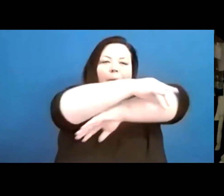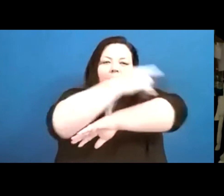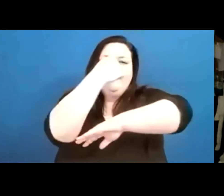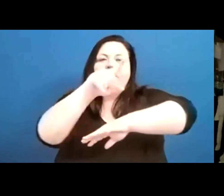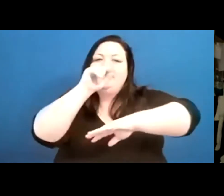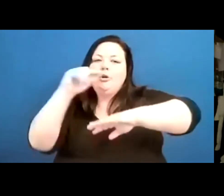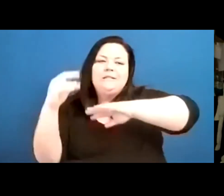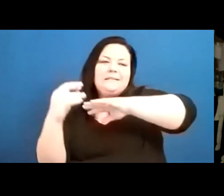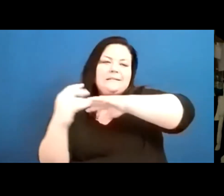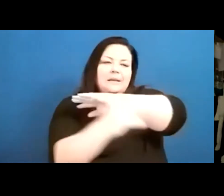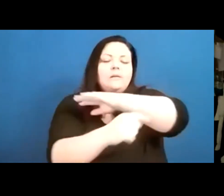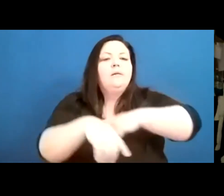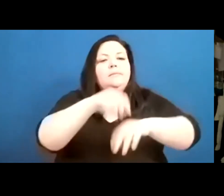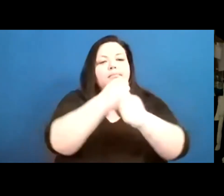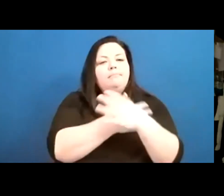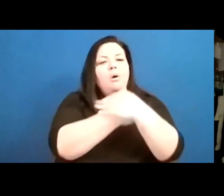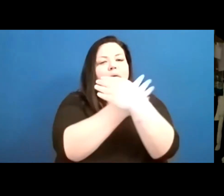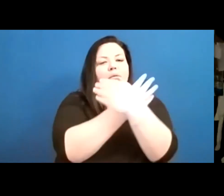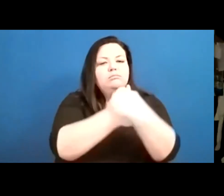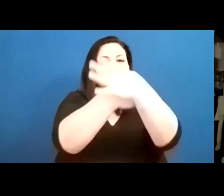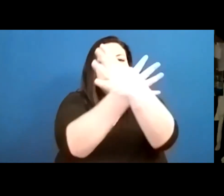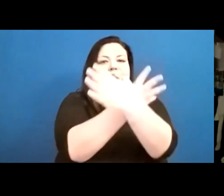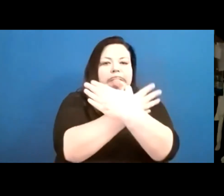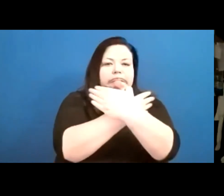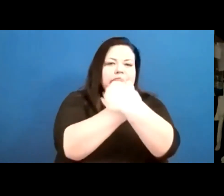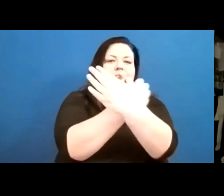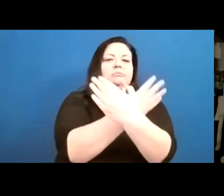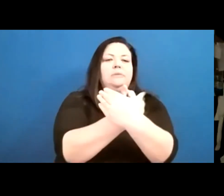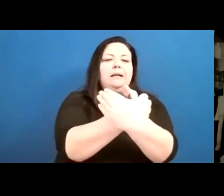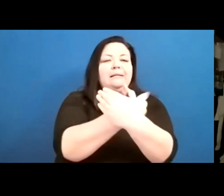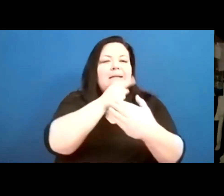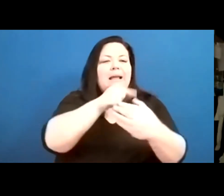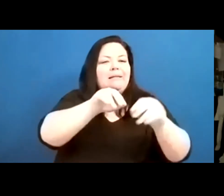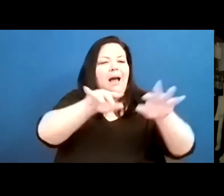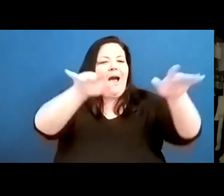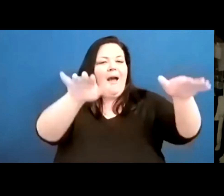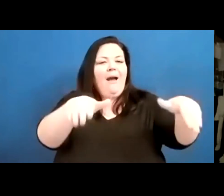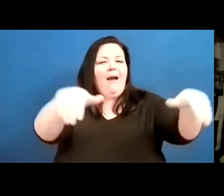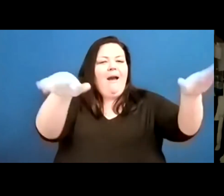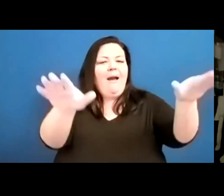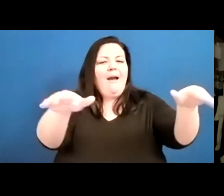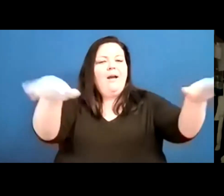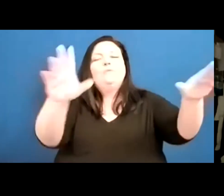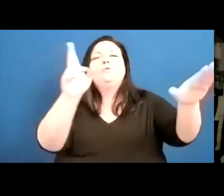Butterflies unclasp from the purse of their couplings, they/ light and open on the doubled hands of eucalyptus fronds./